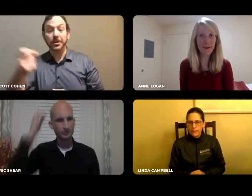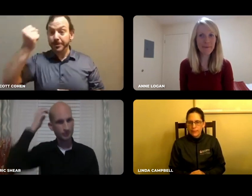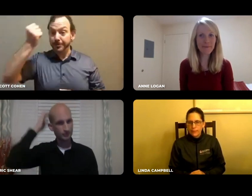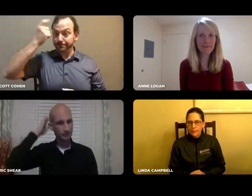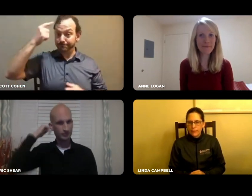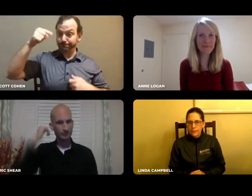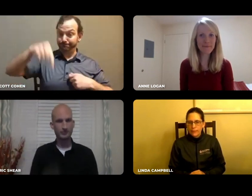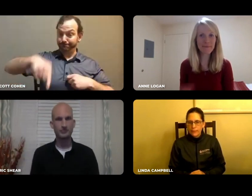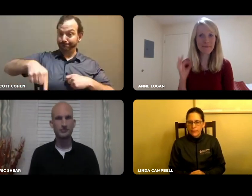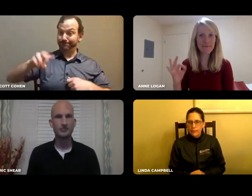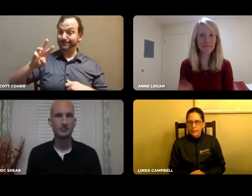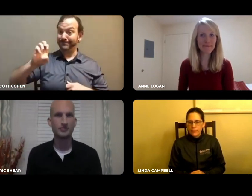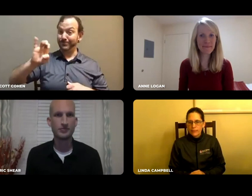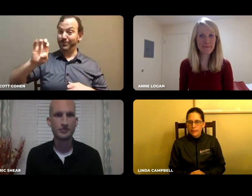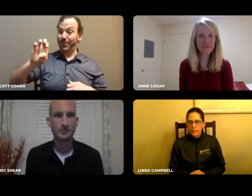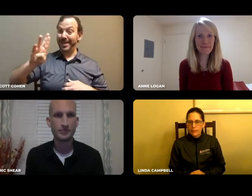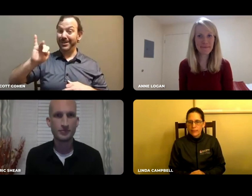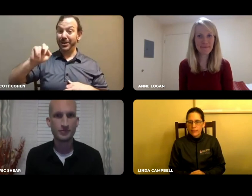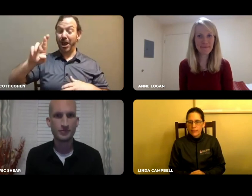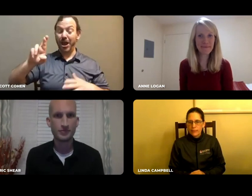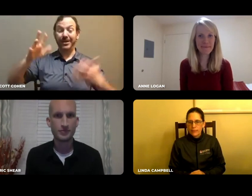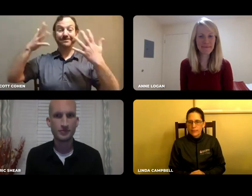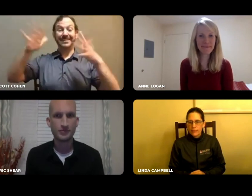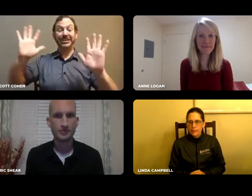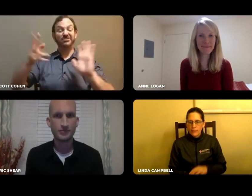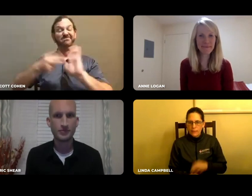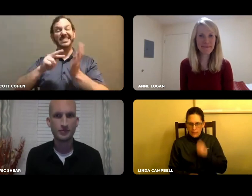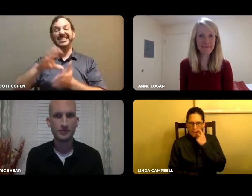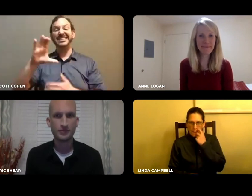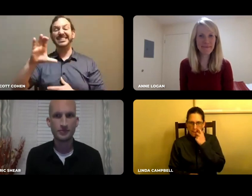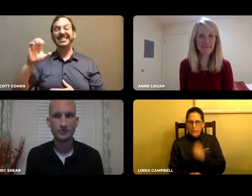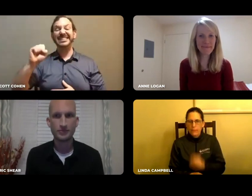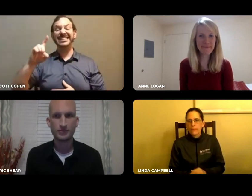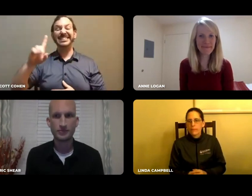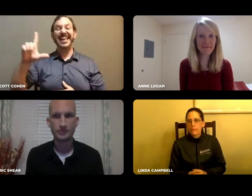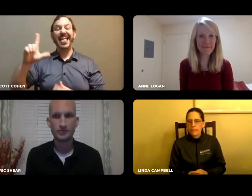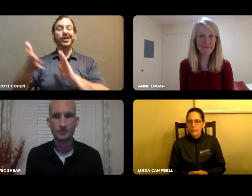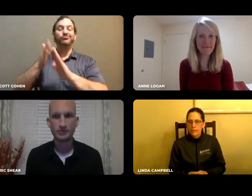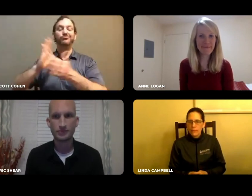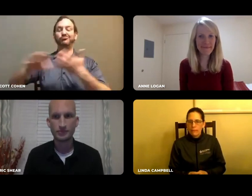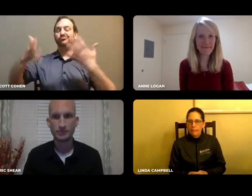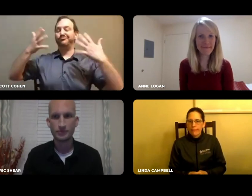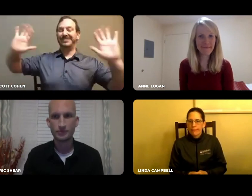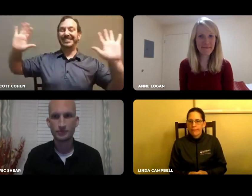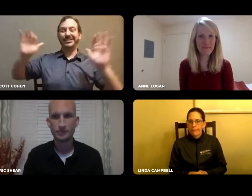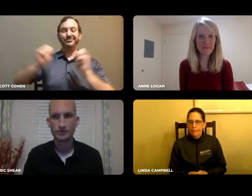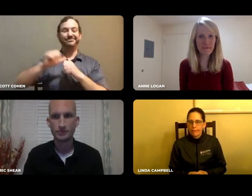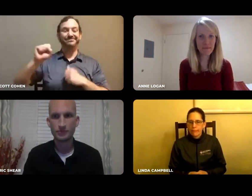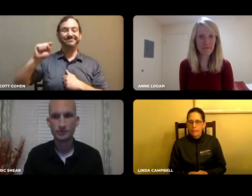tonight's Webinar. This webinar is the last in a series.